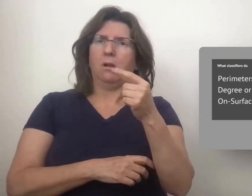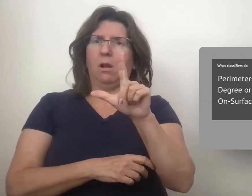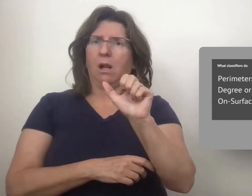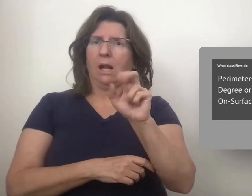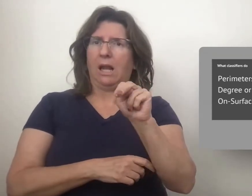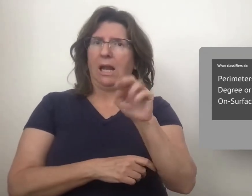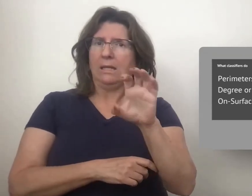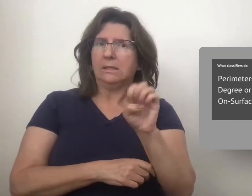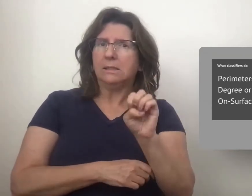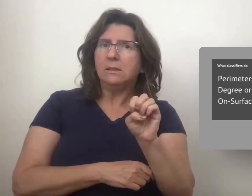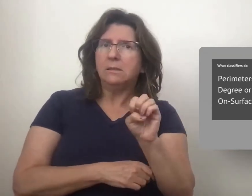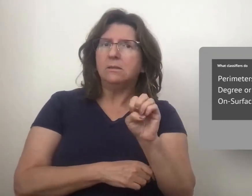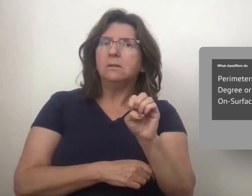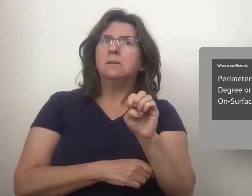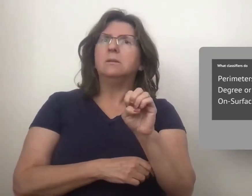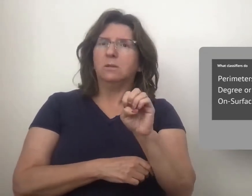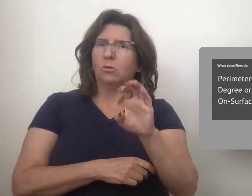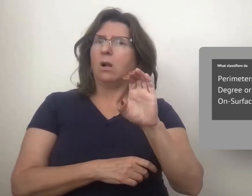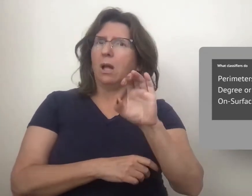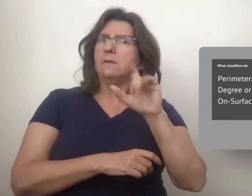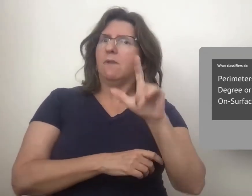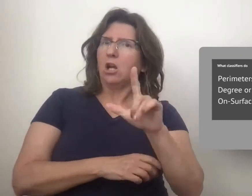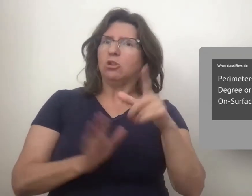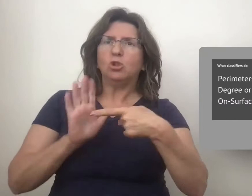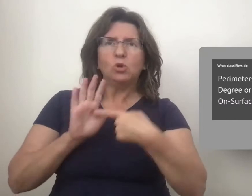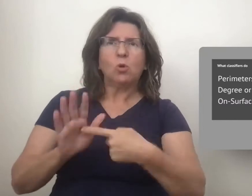It's the same hand shape but the movement is quick.